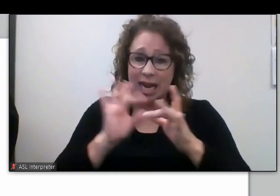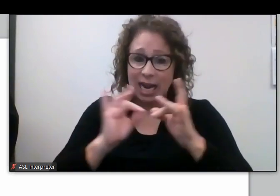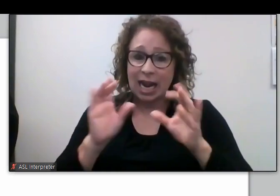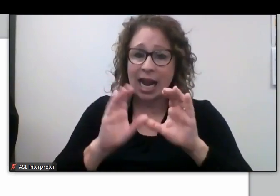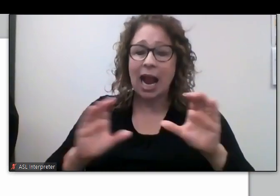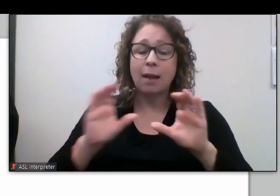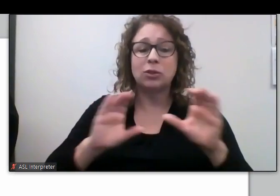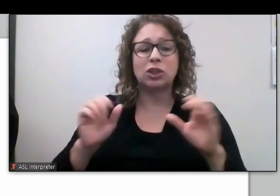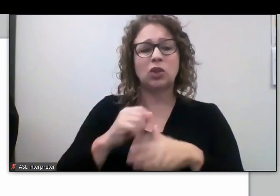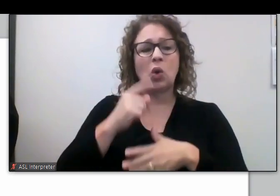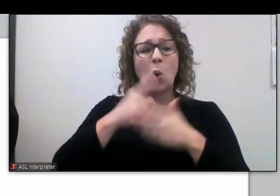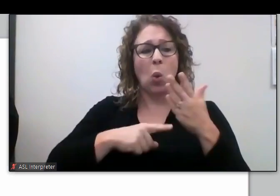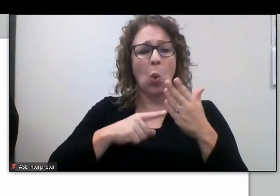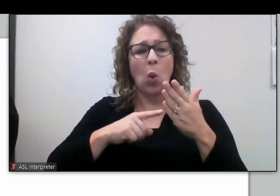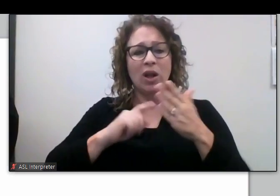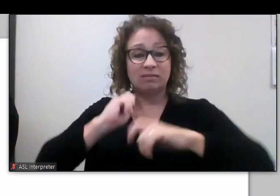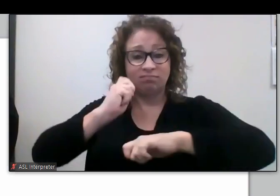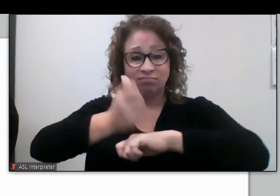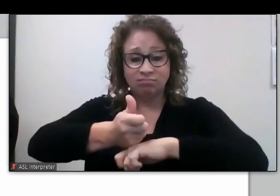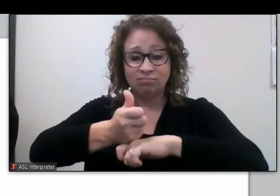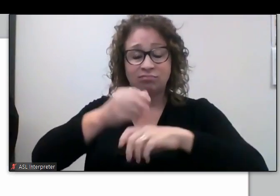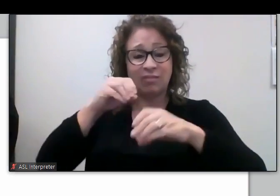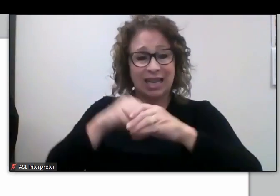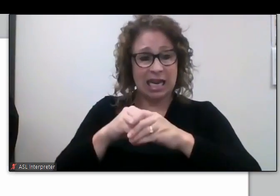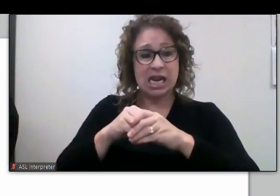You know, what's built into the platforms that you're using.